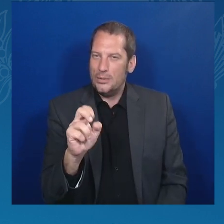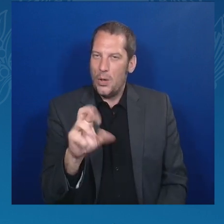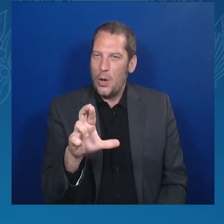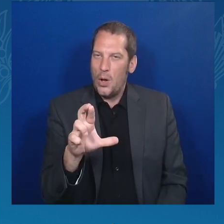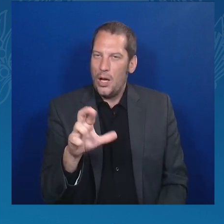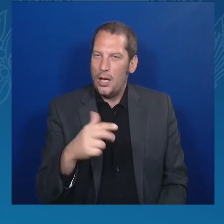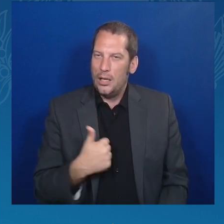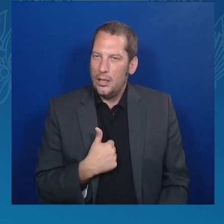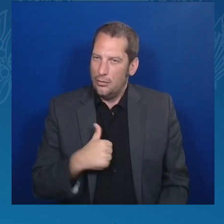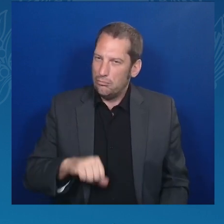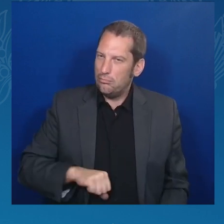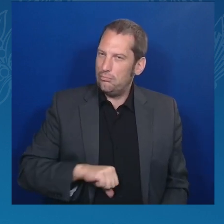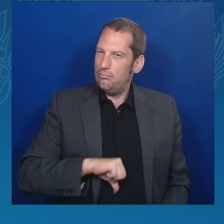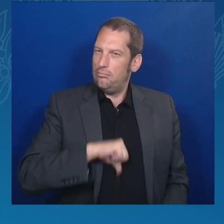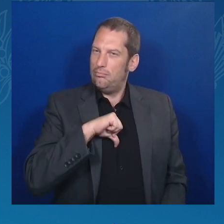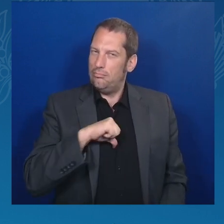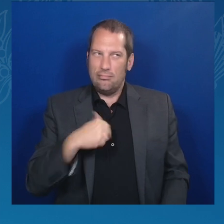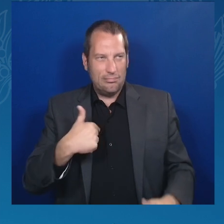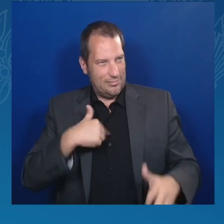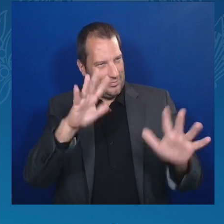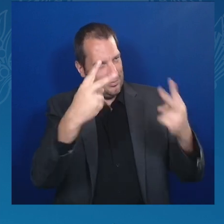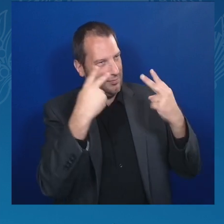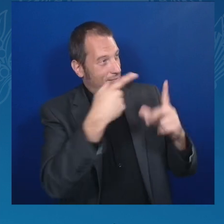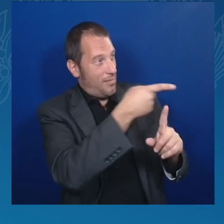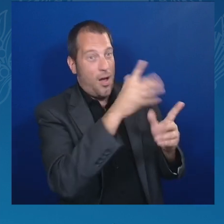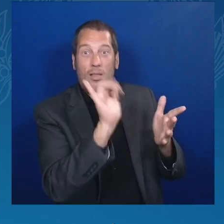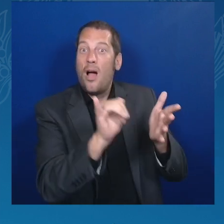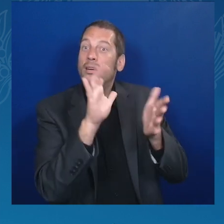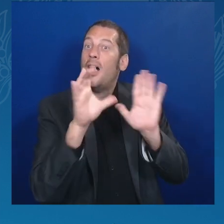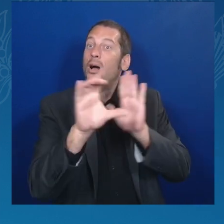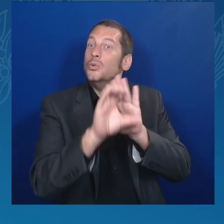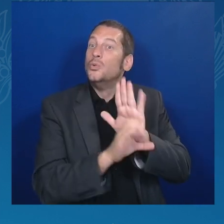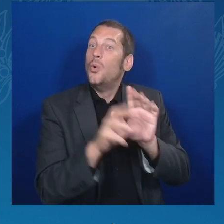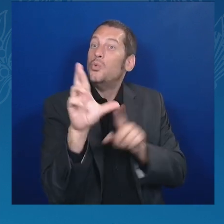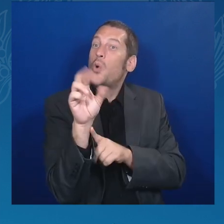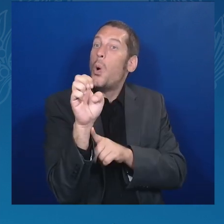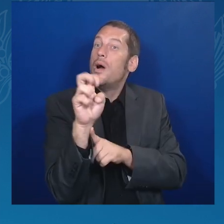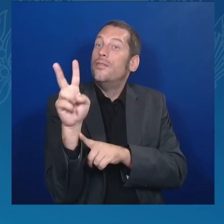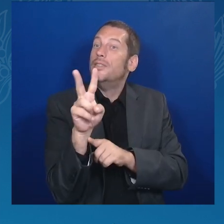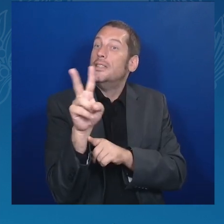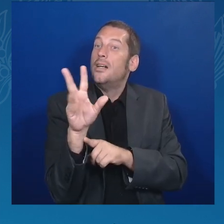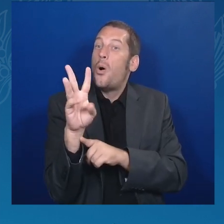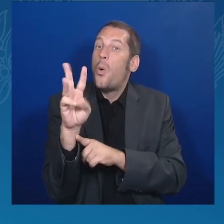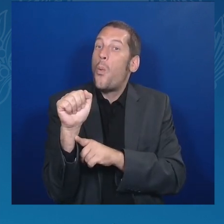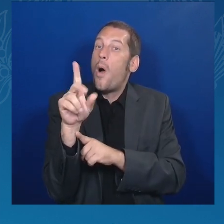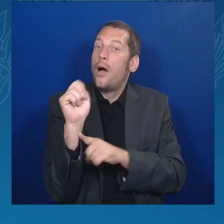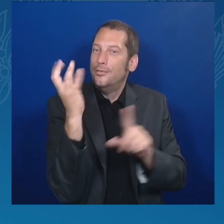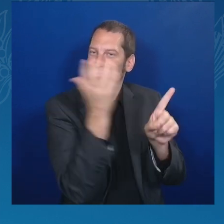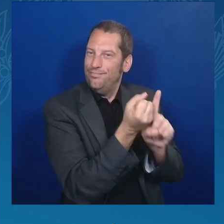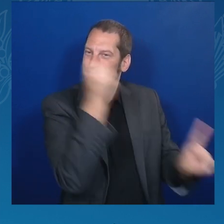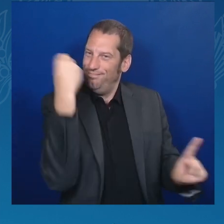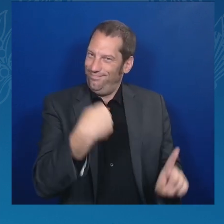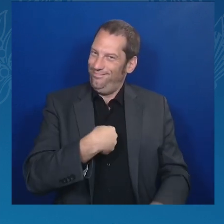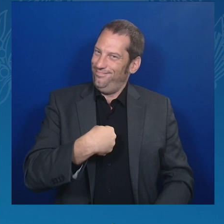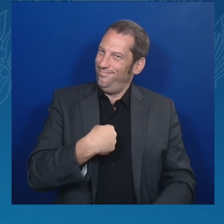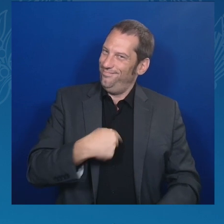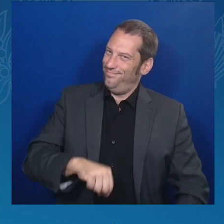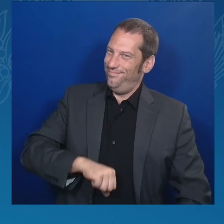The Vice President: -- taking freedom of choice from millions of women in our country. Audience: Booo --